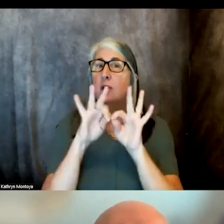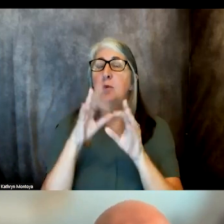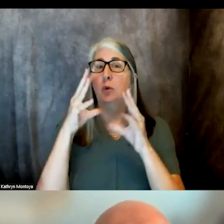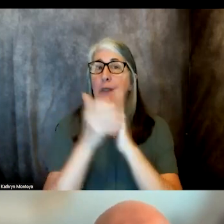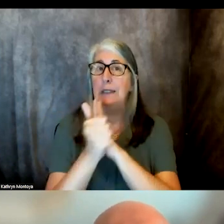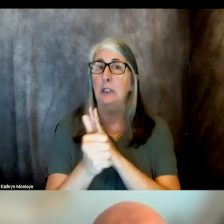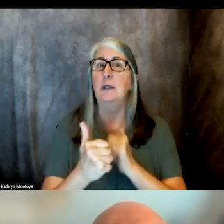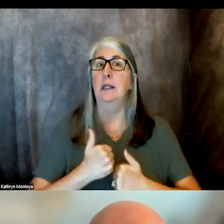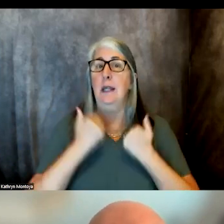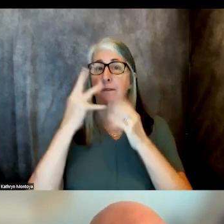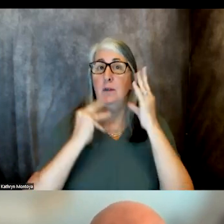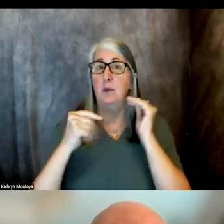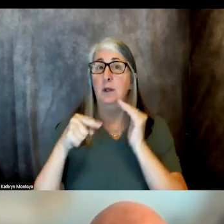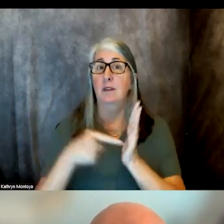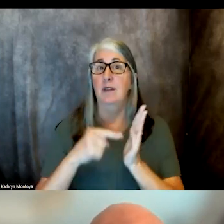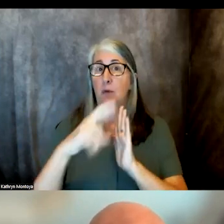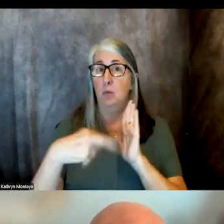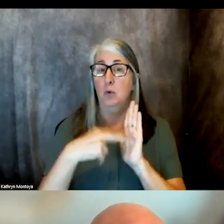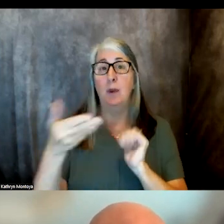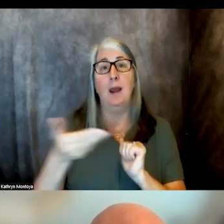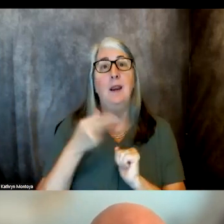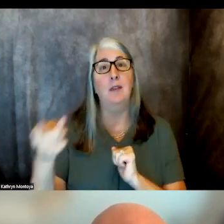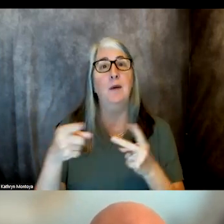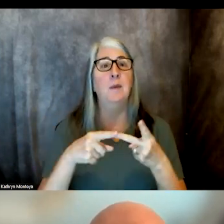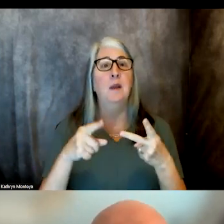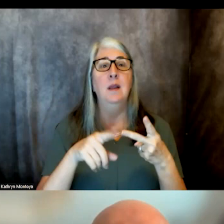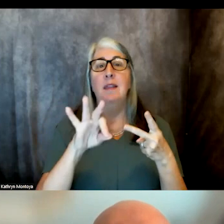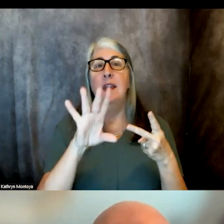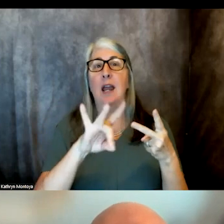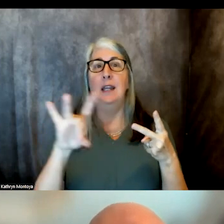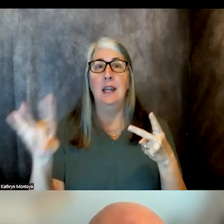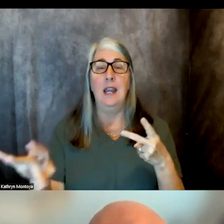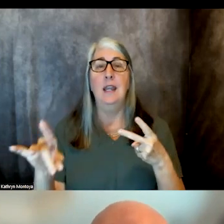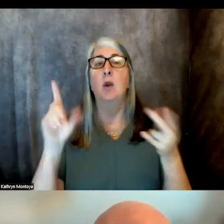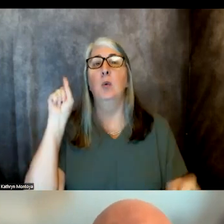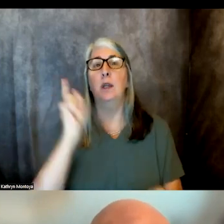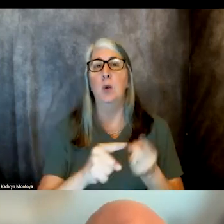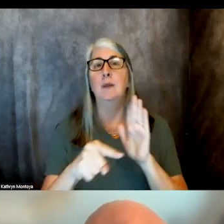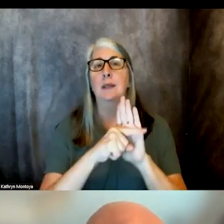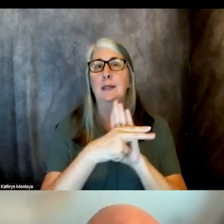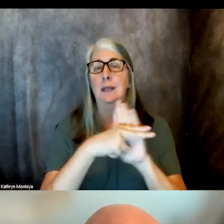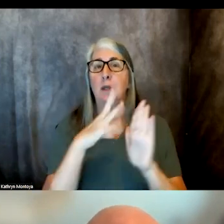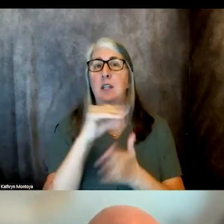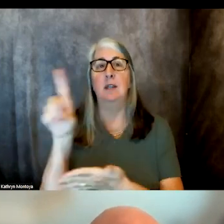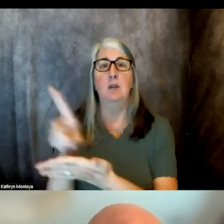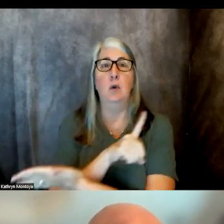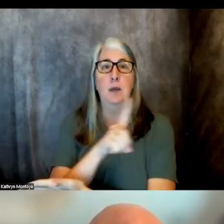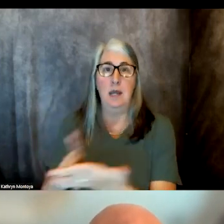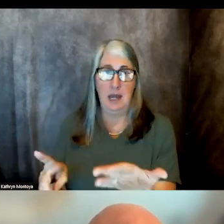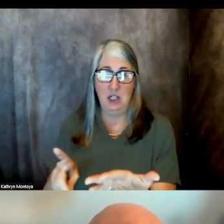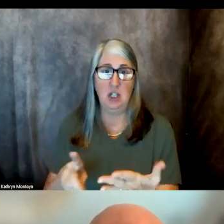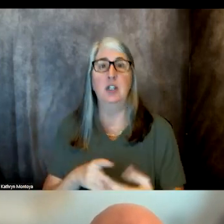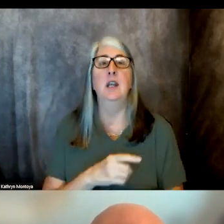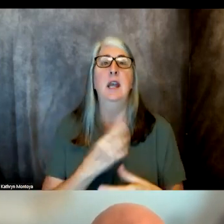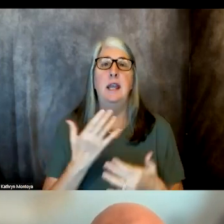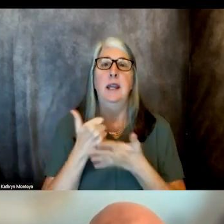BY HIRING THEM, 988 PROMOTES THAT ECONOMIC EMPOWERMENT.